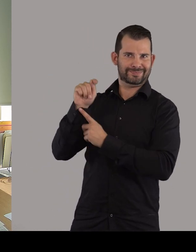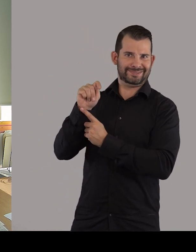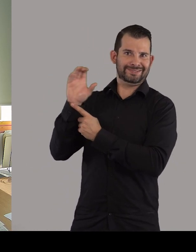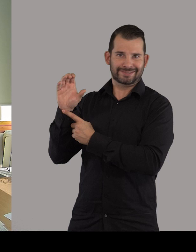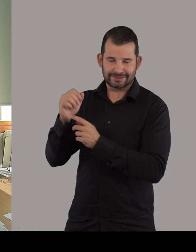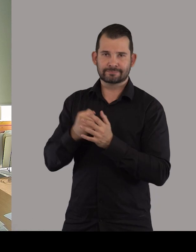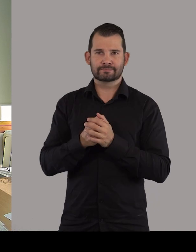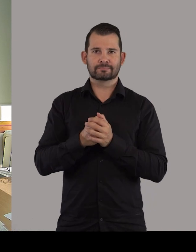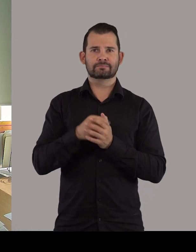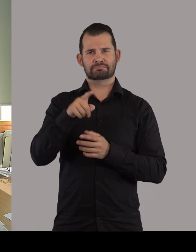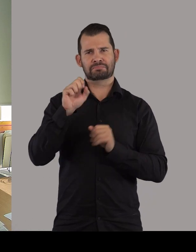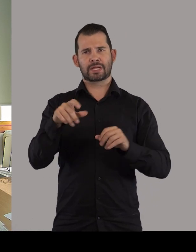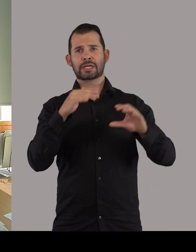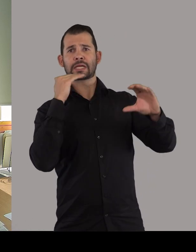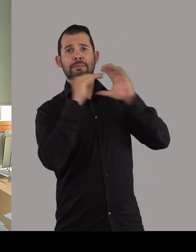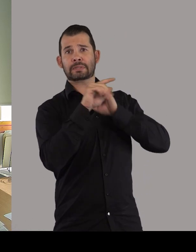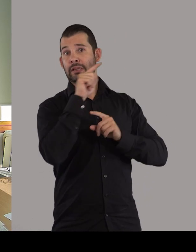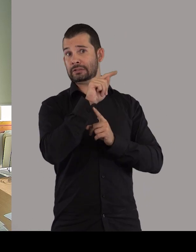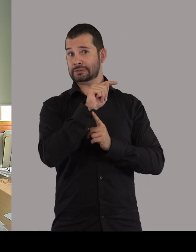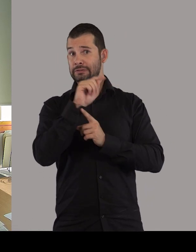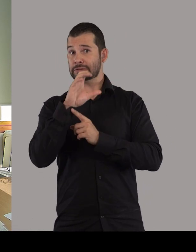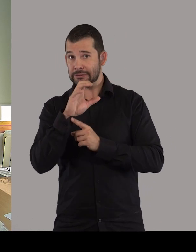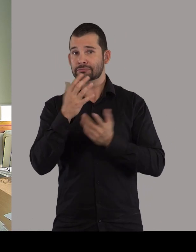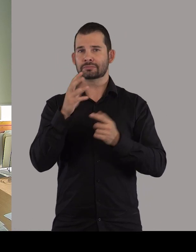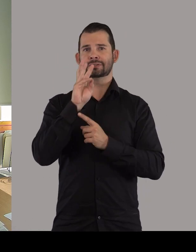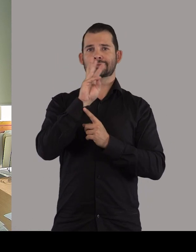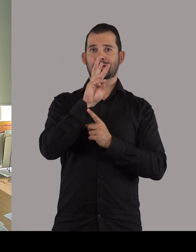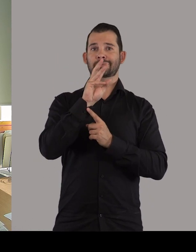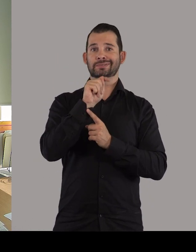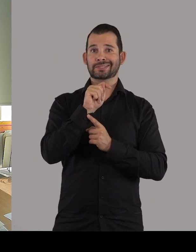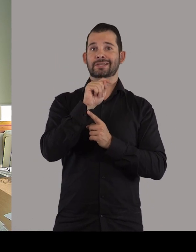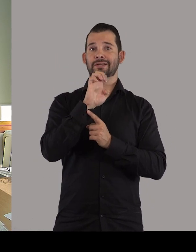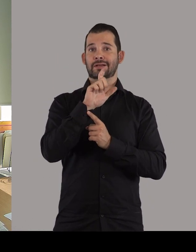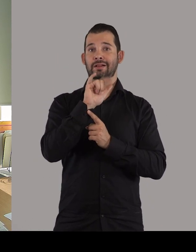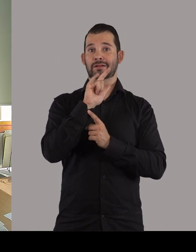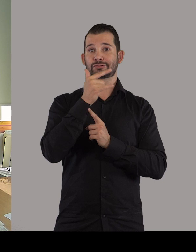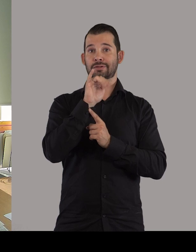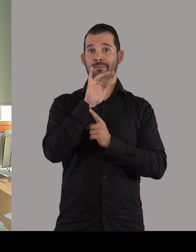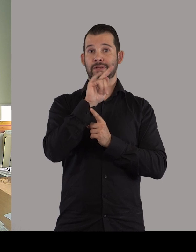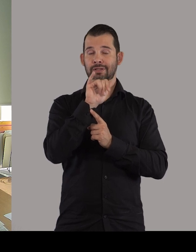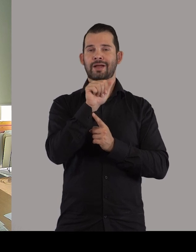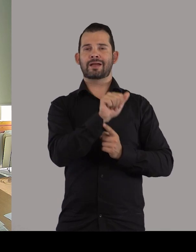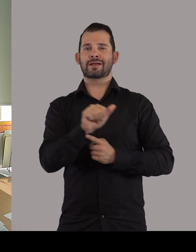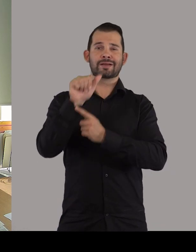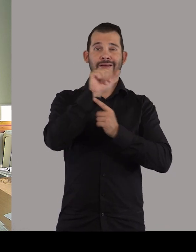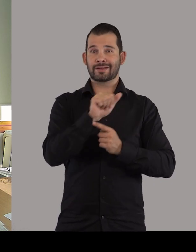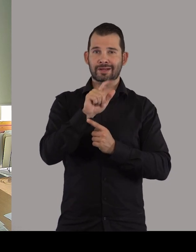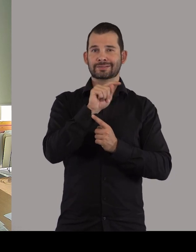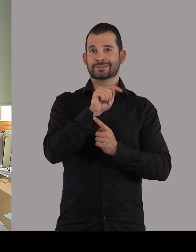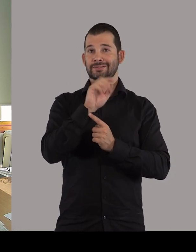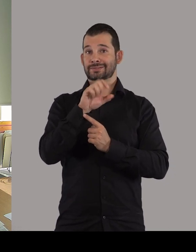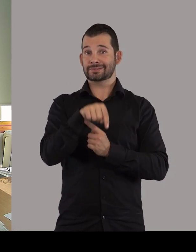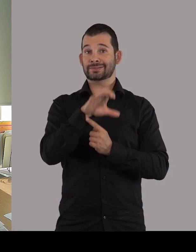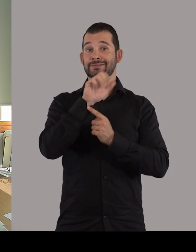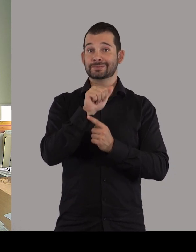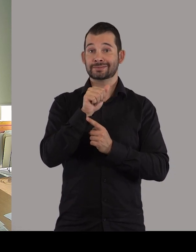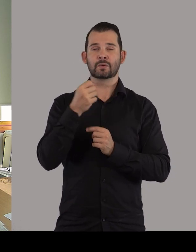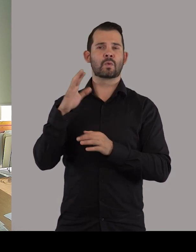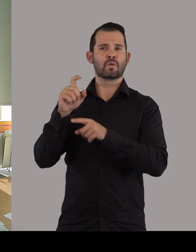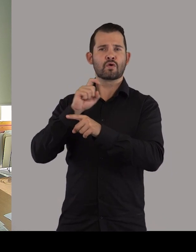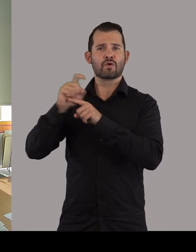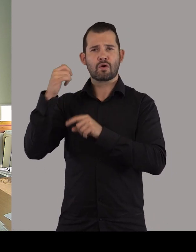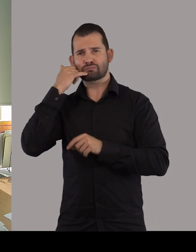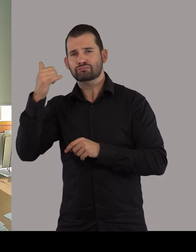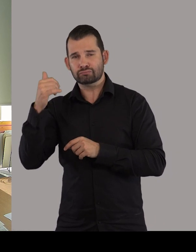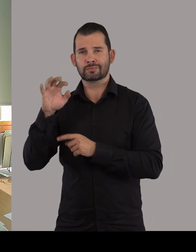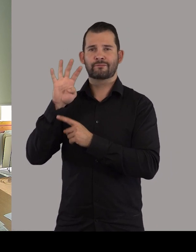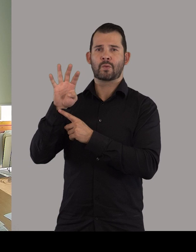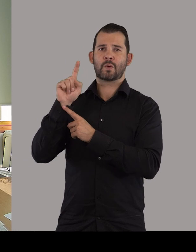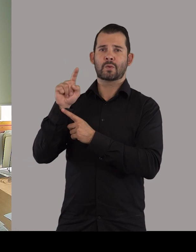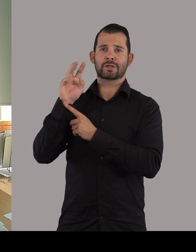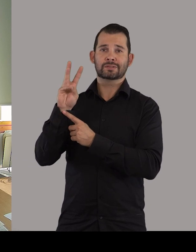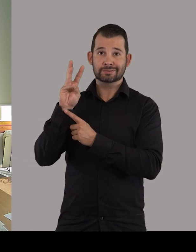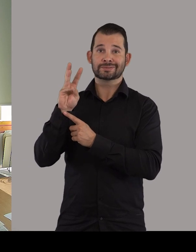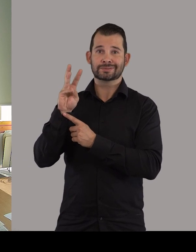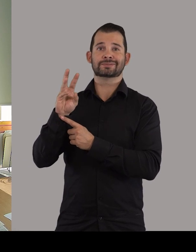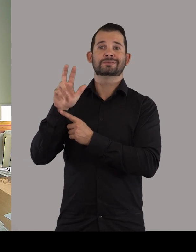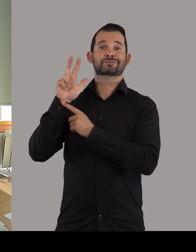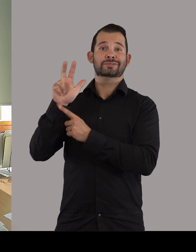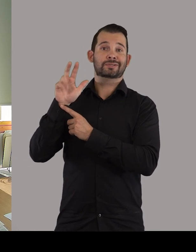from the TTC. You can email the TTC at wteligibility@ttc.ca or call them at